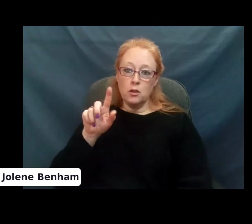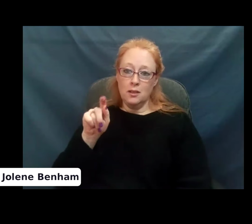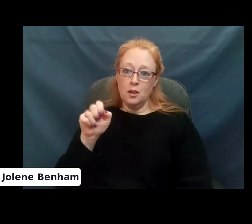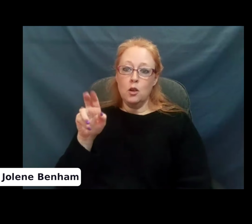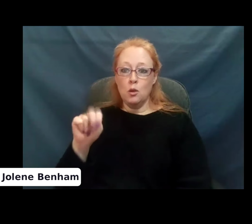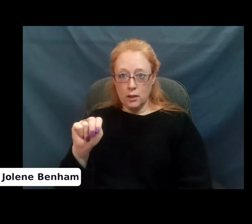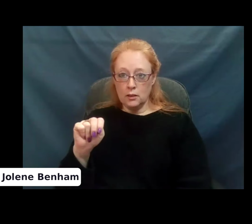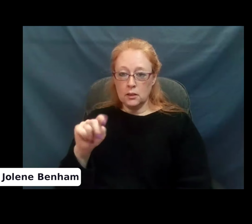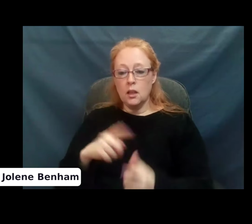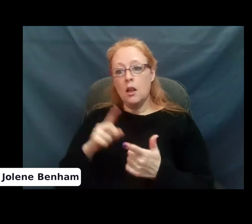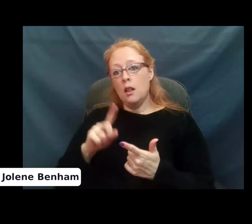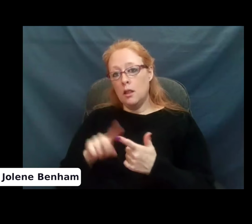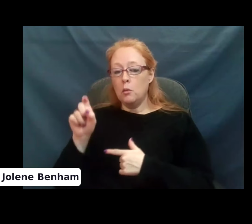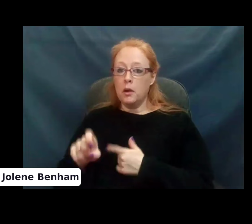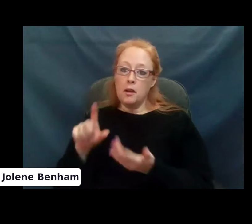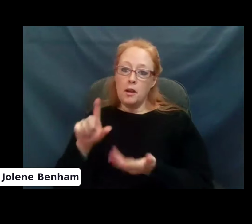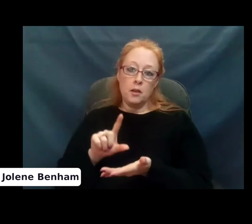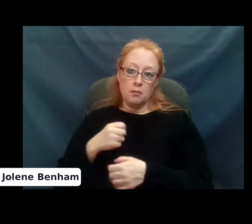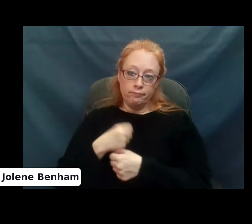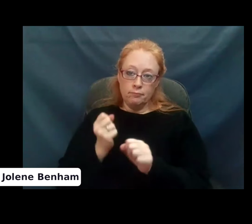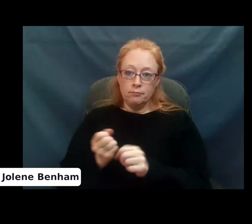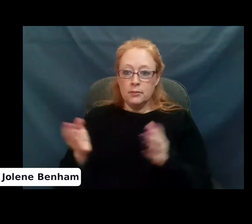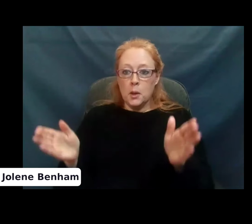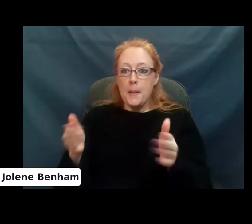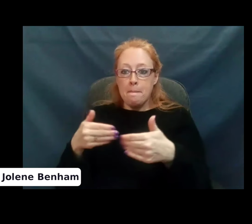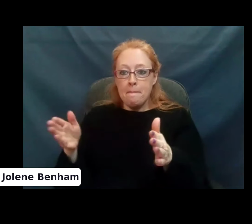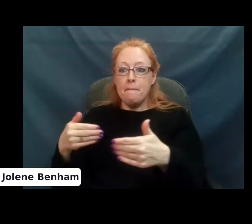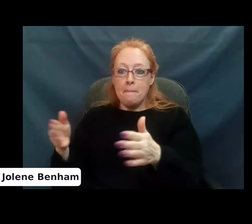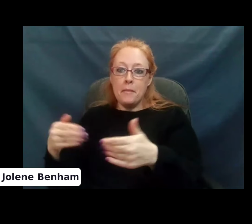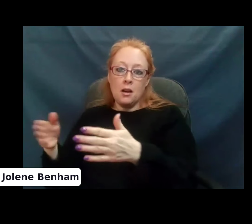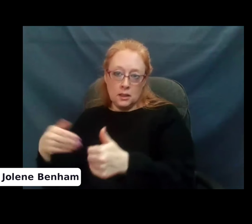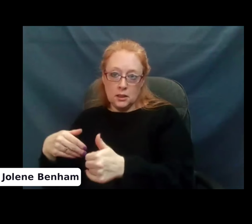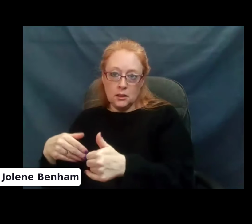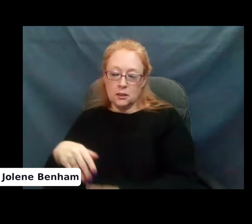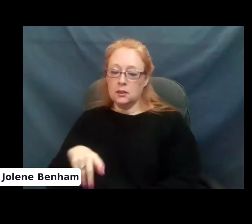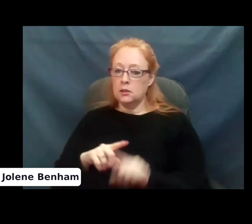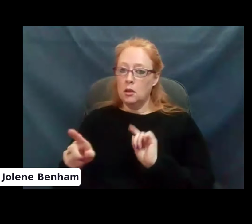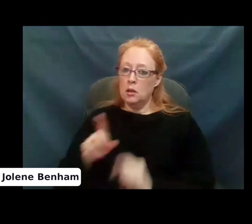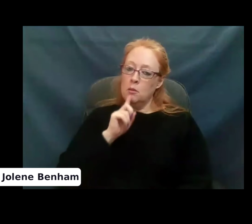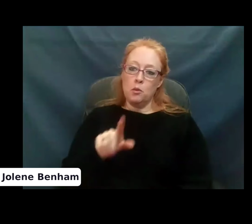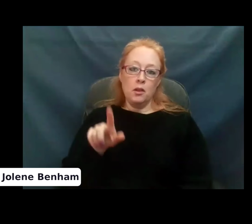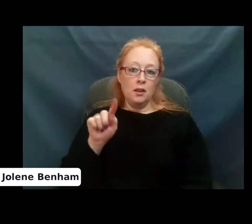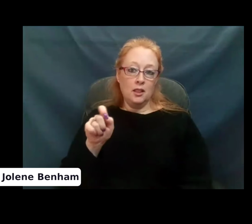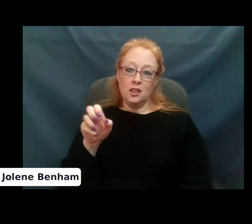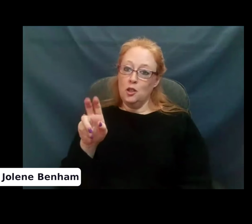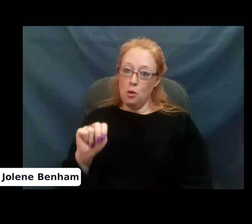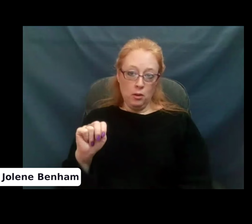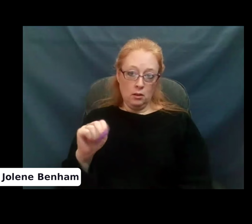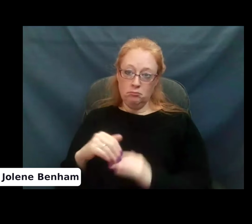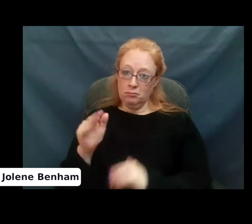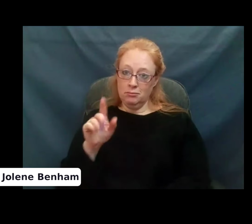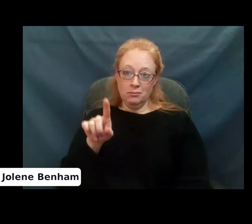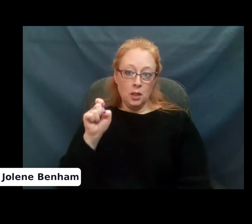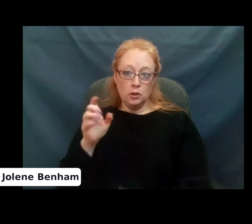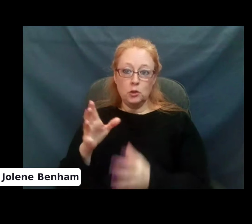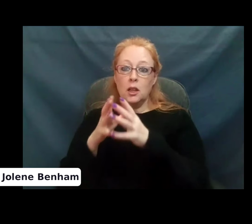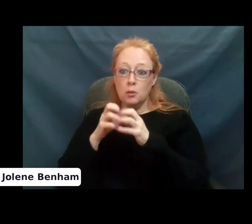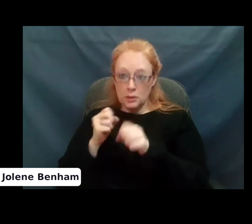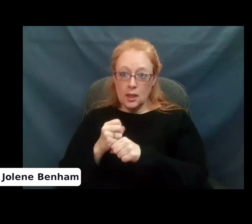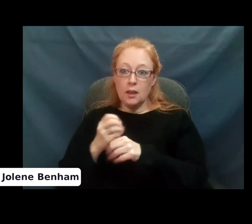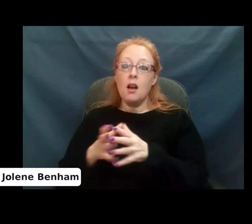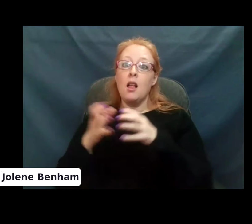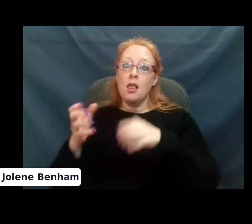So that's a lot of time on the 3-D printers.